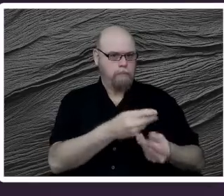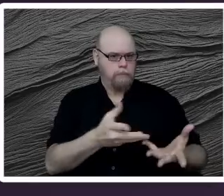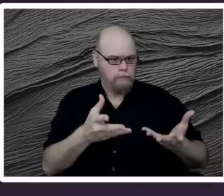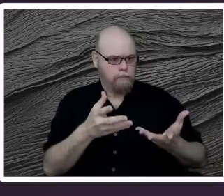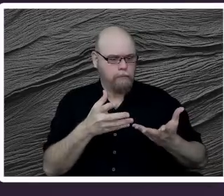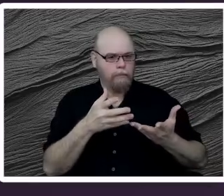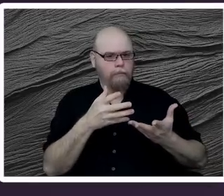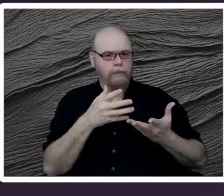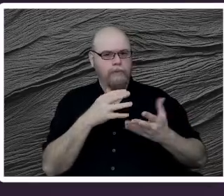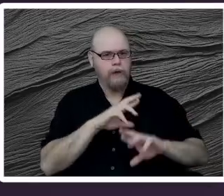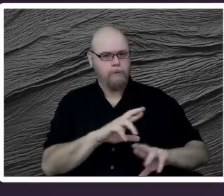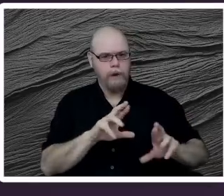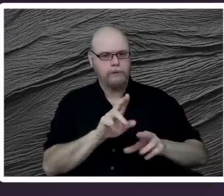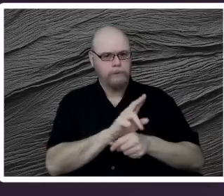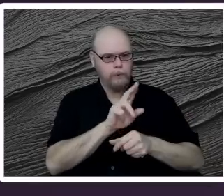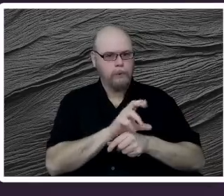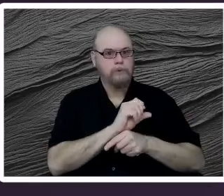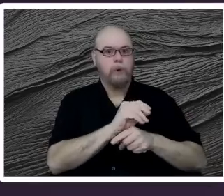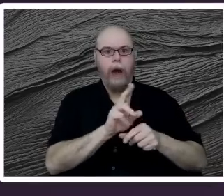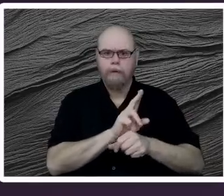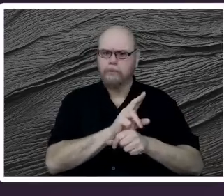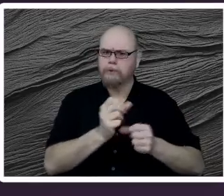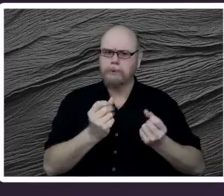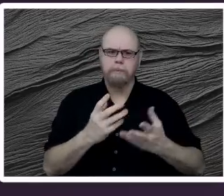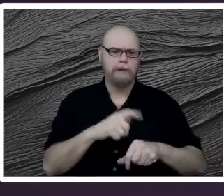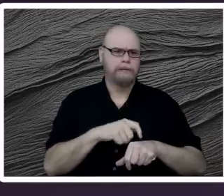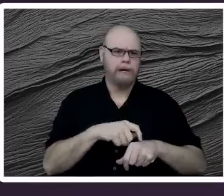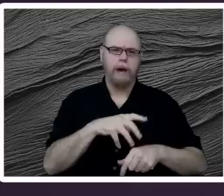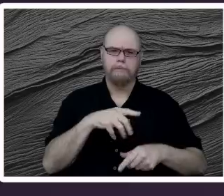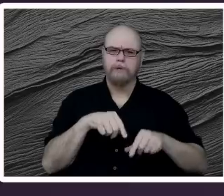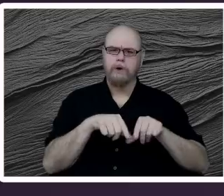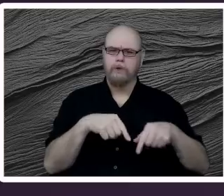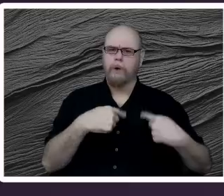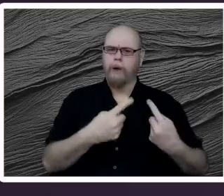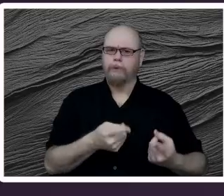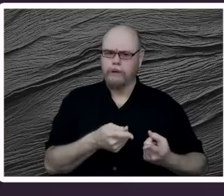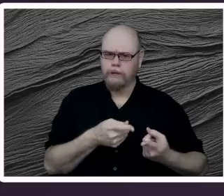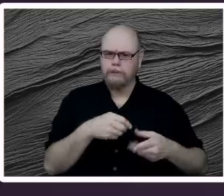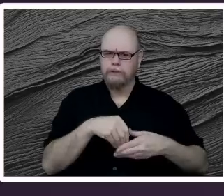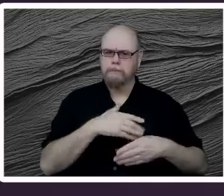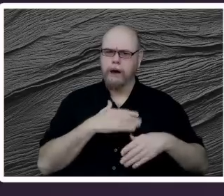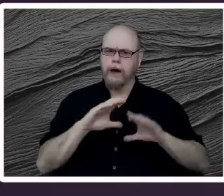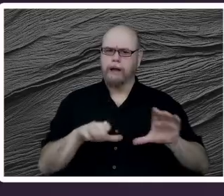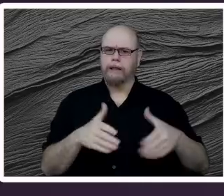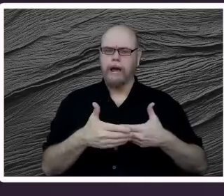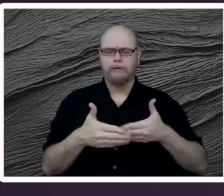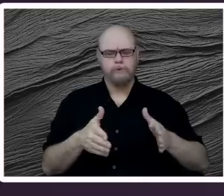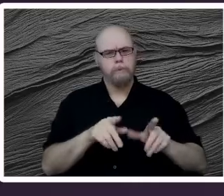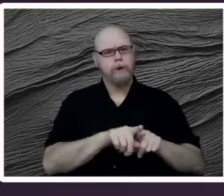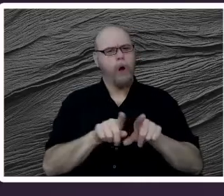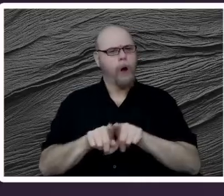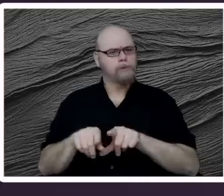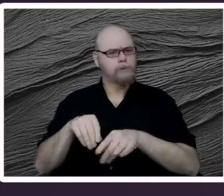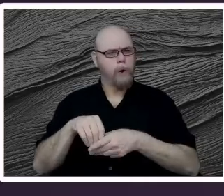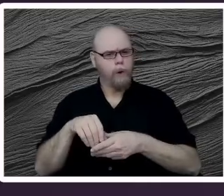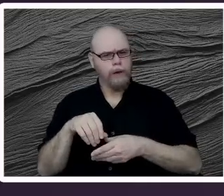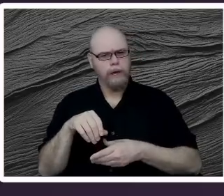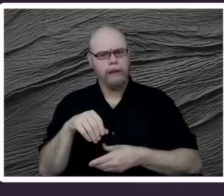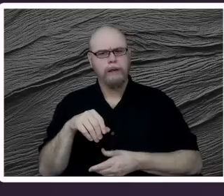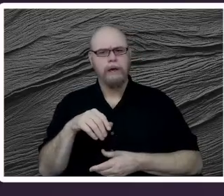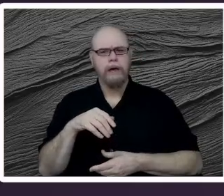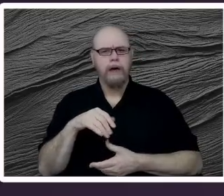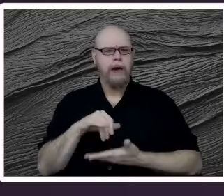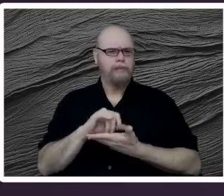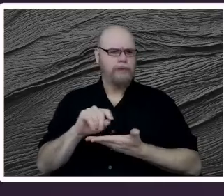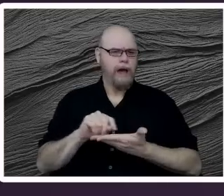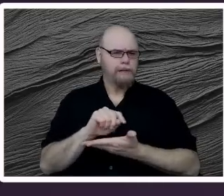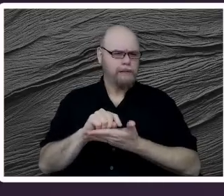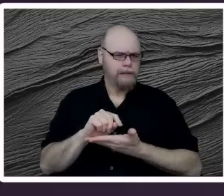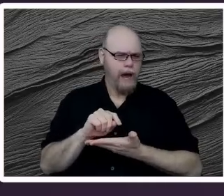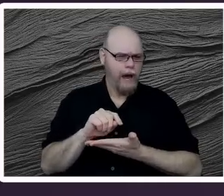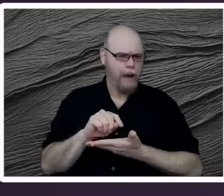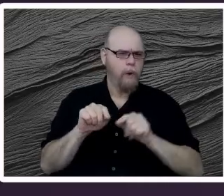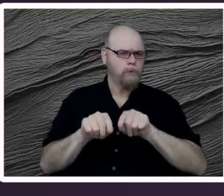years in my classroom. And also, around this time, there was a PBS documentary on Asian American. So,